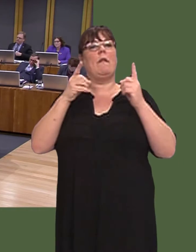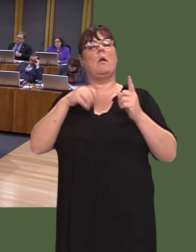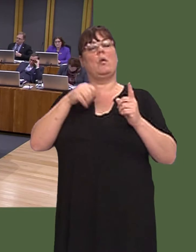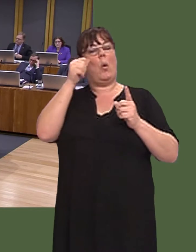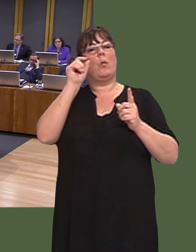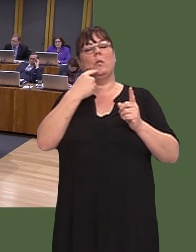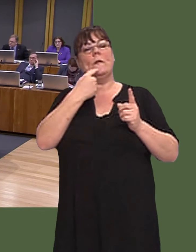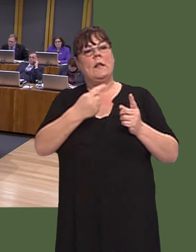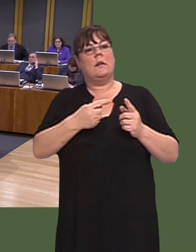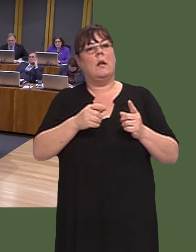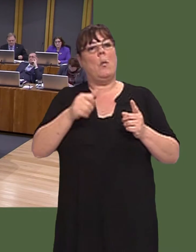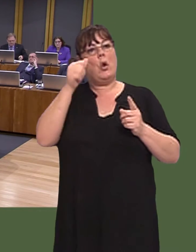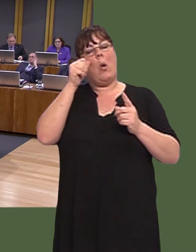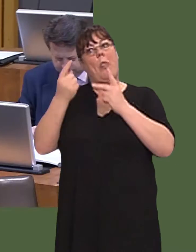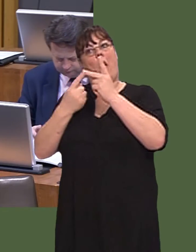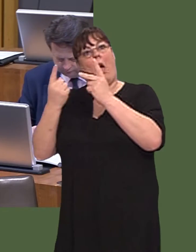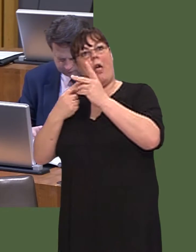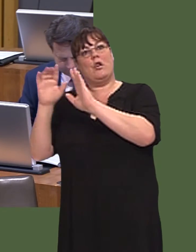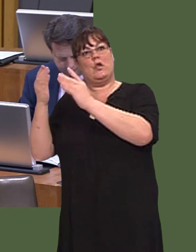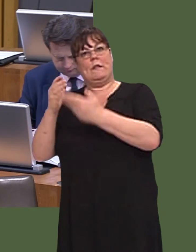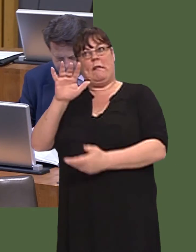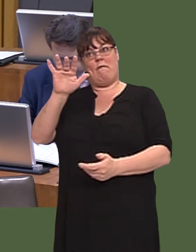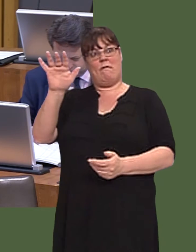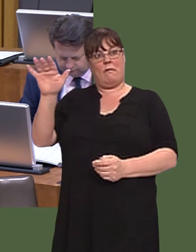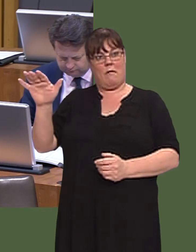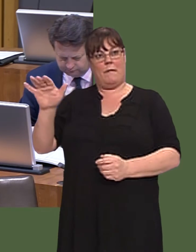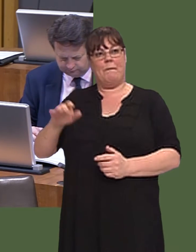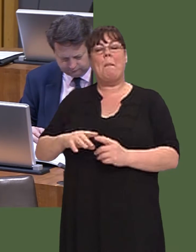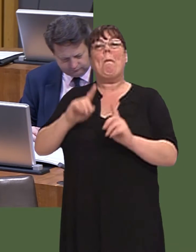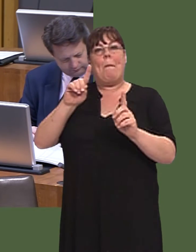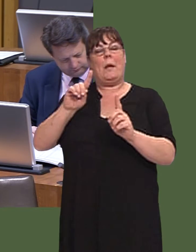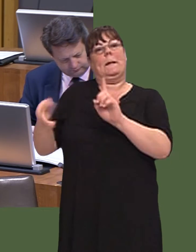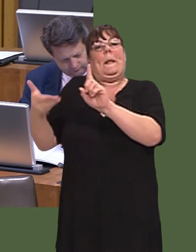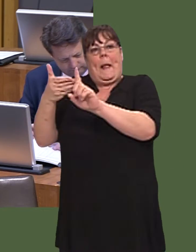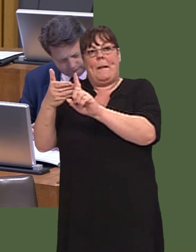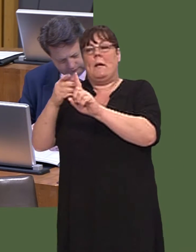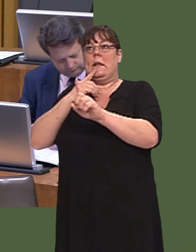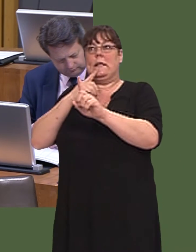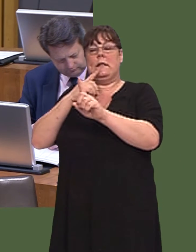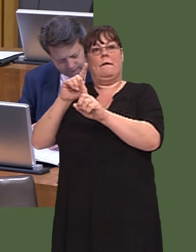As I said, there are alternative provisions in place, although the intention is to restart the service.